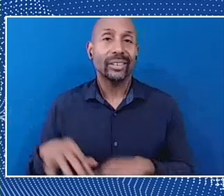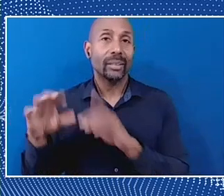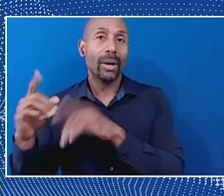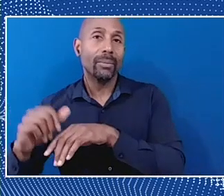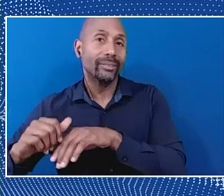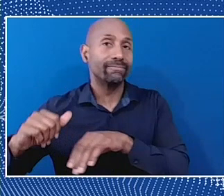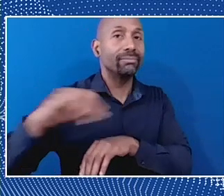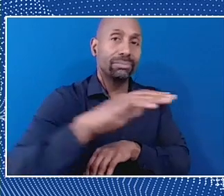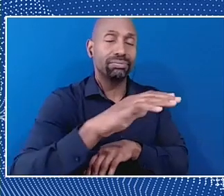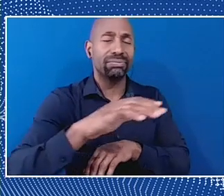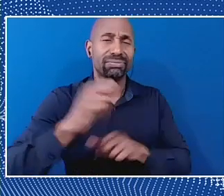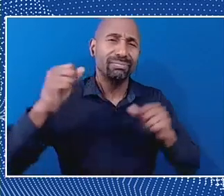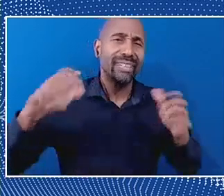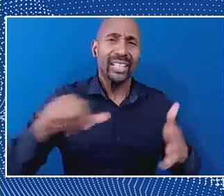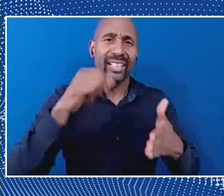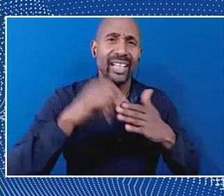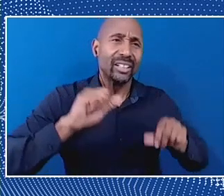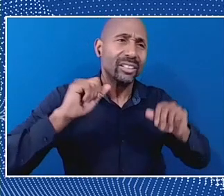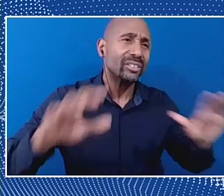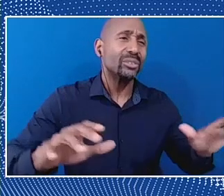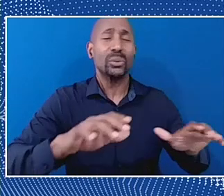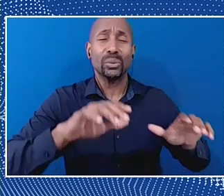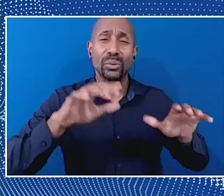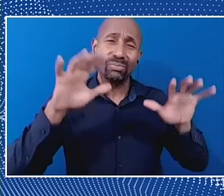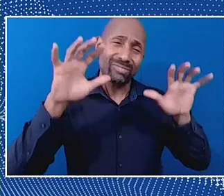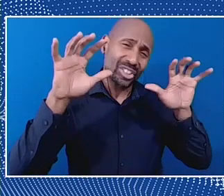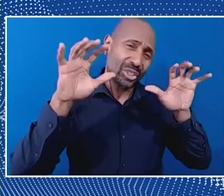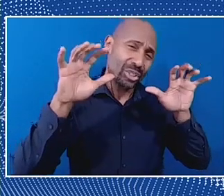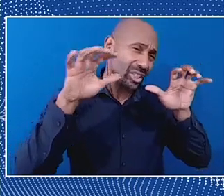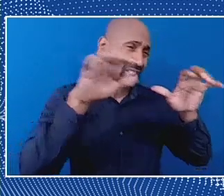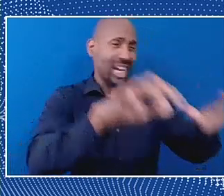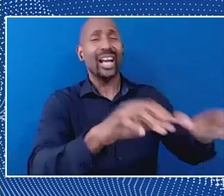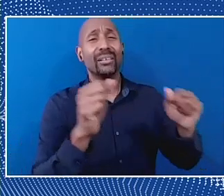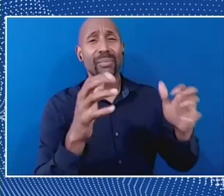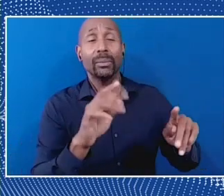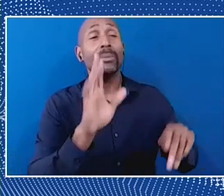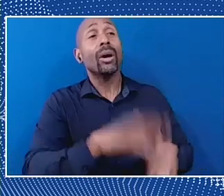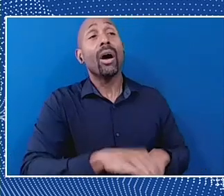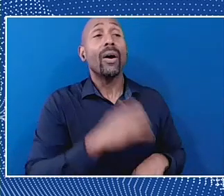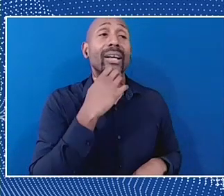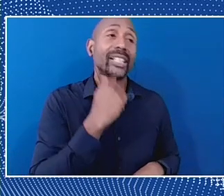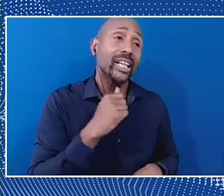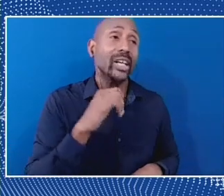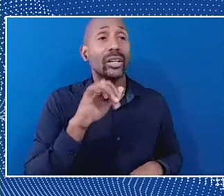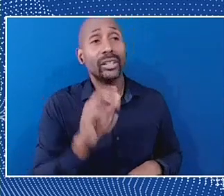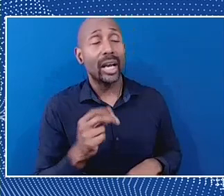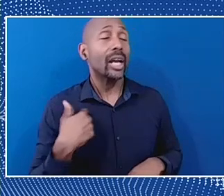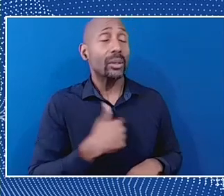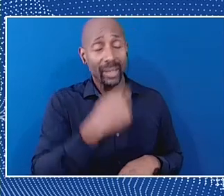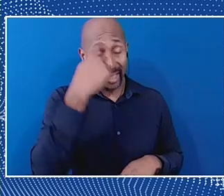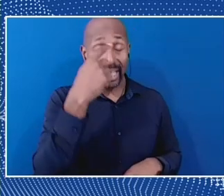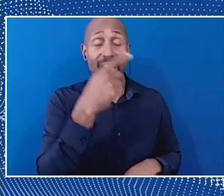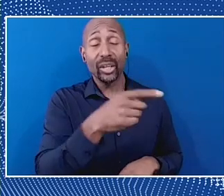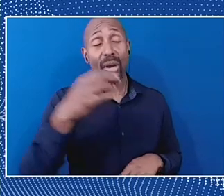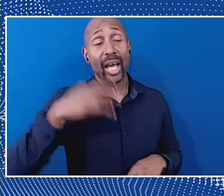thousands of people, telling them, Dear John, we think you're eligible to get TPD, you just need to apply for it.